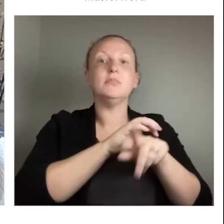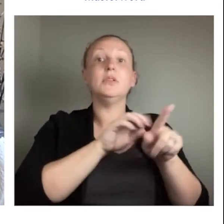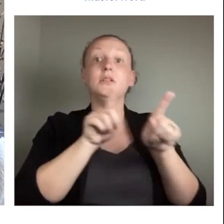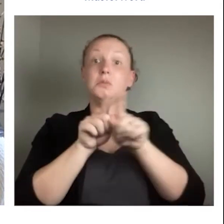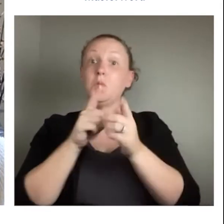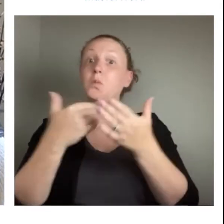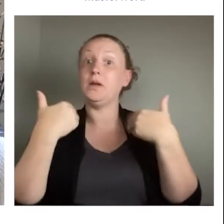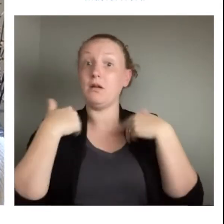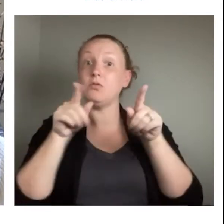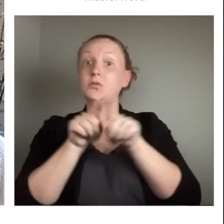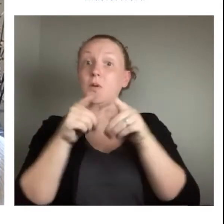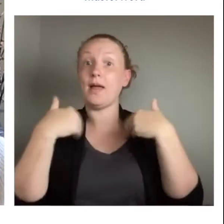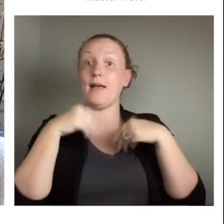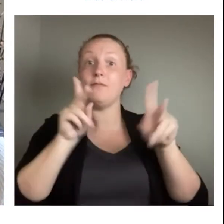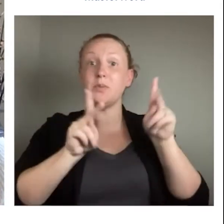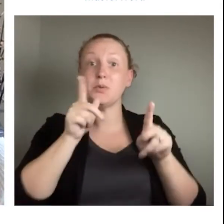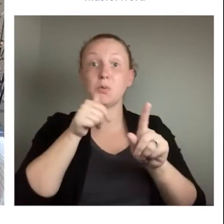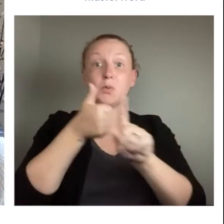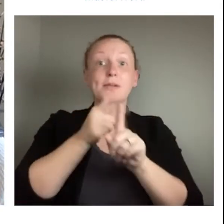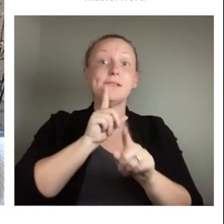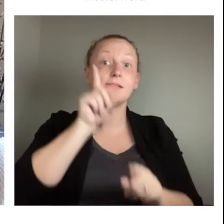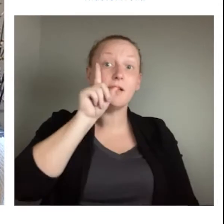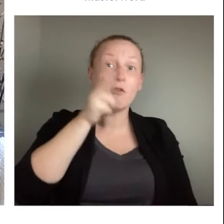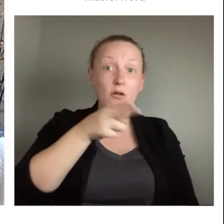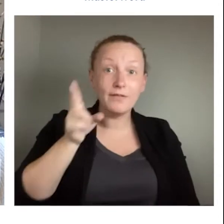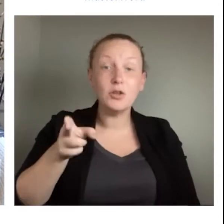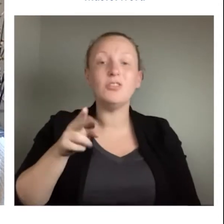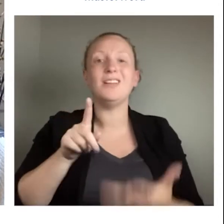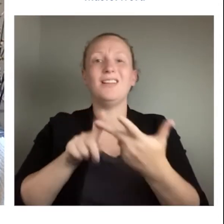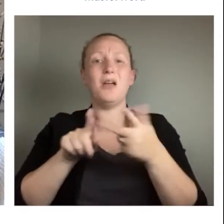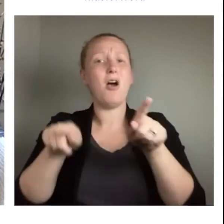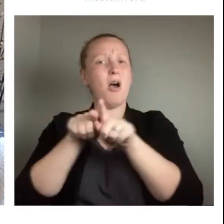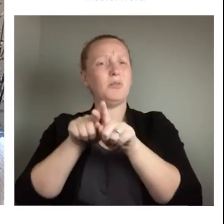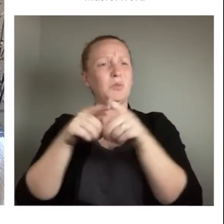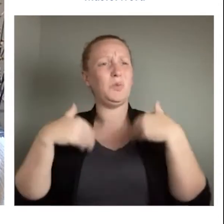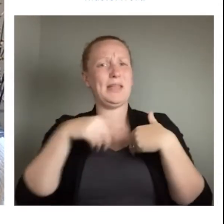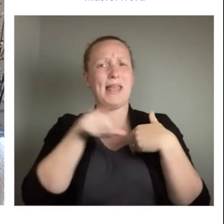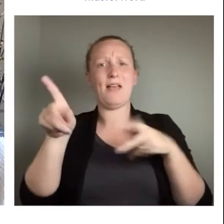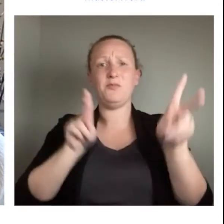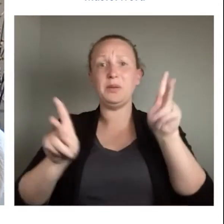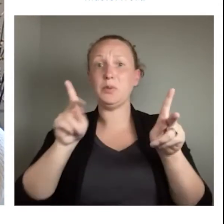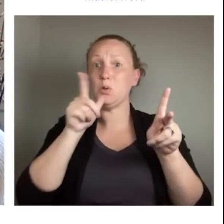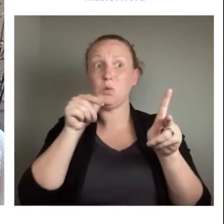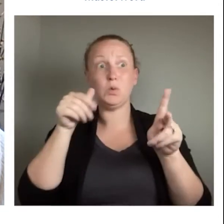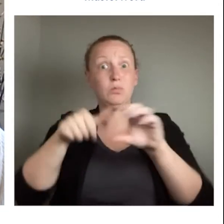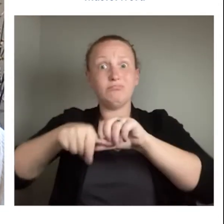technology and with having not both the kids